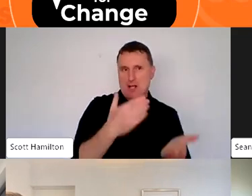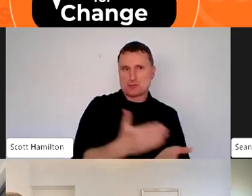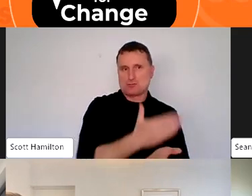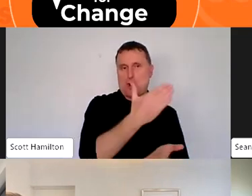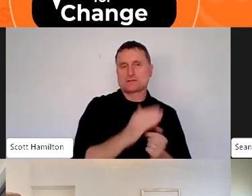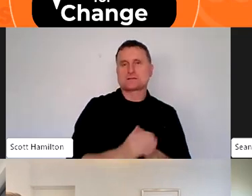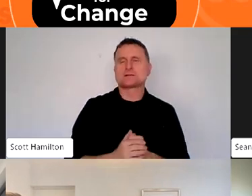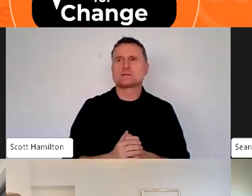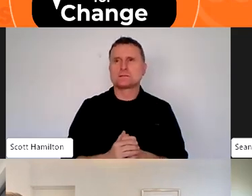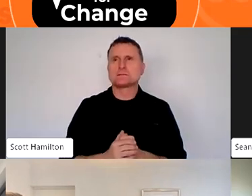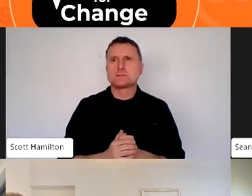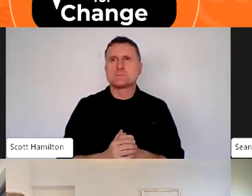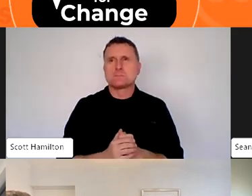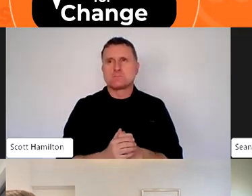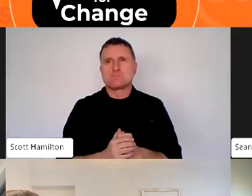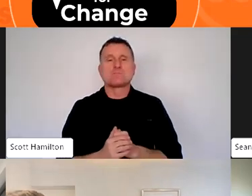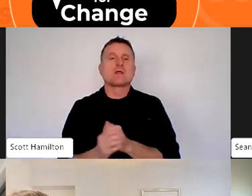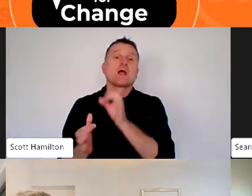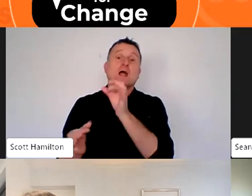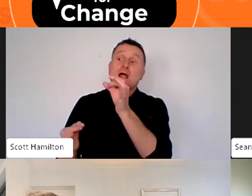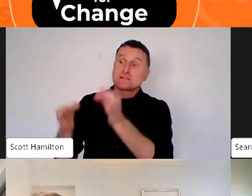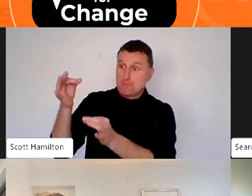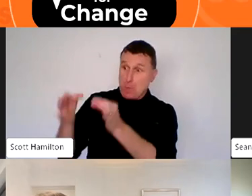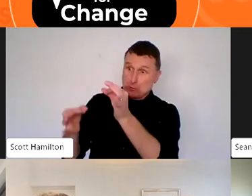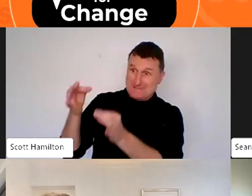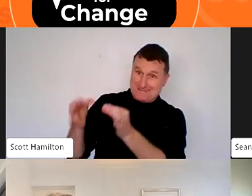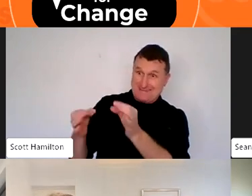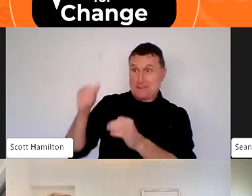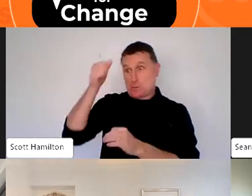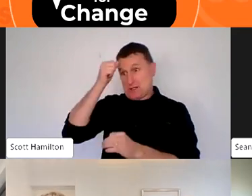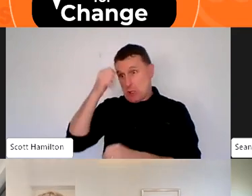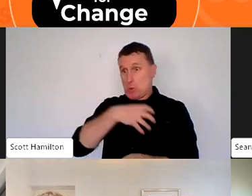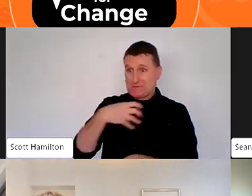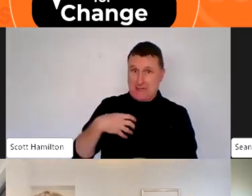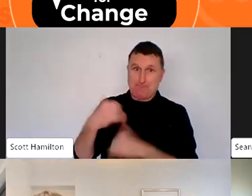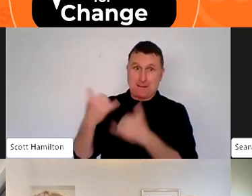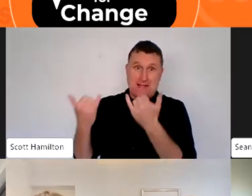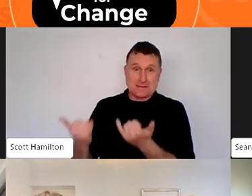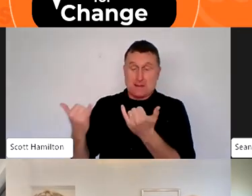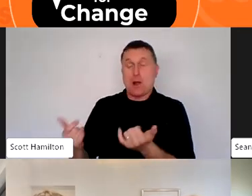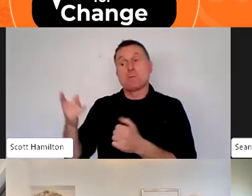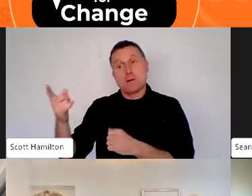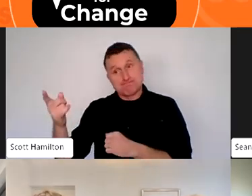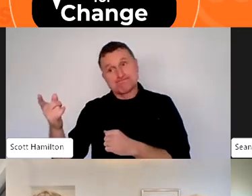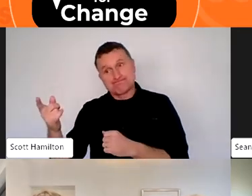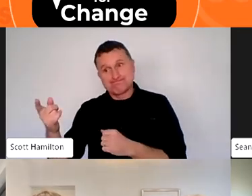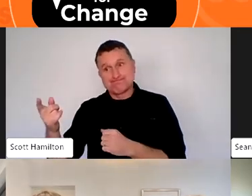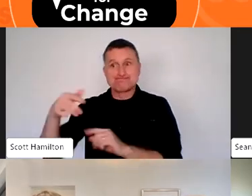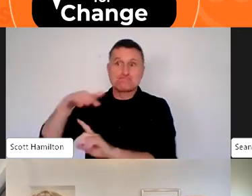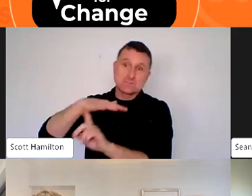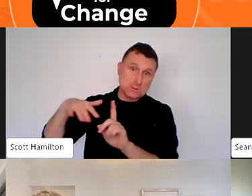as we are all too aware of currently. So I'm suggesting that we go a